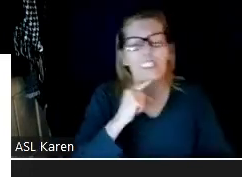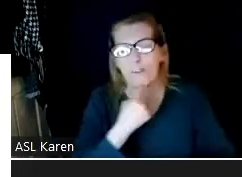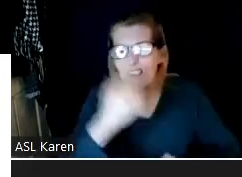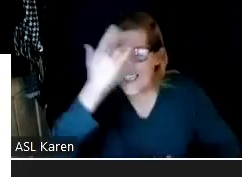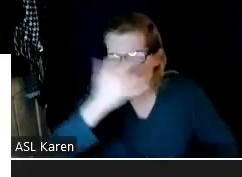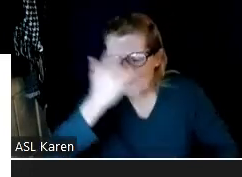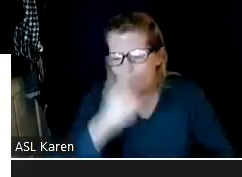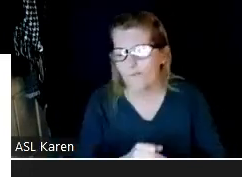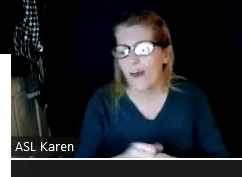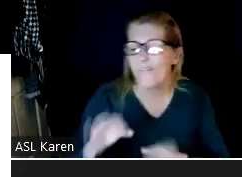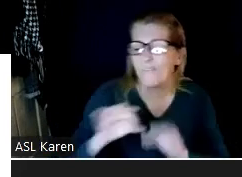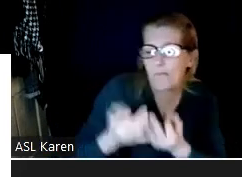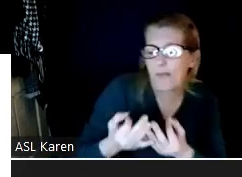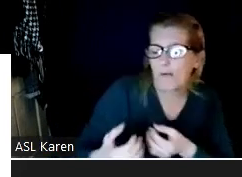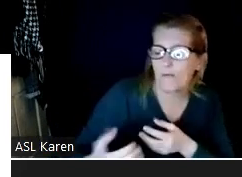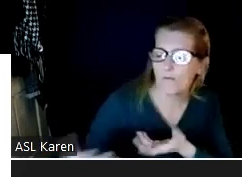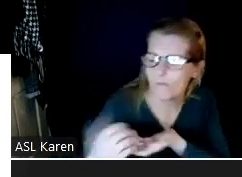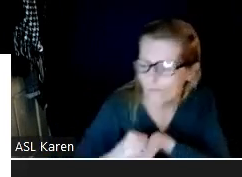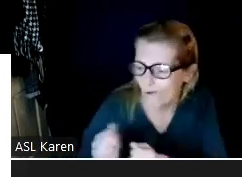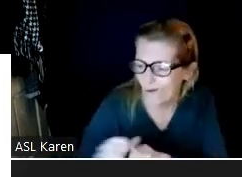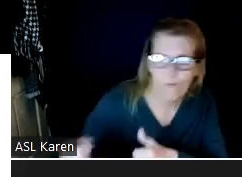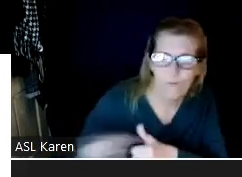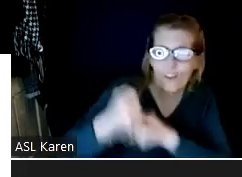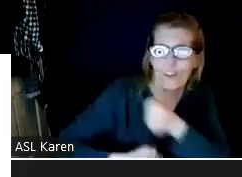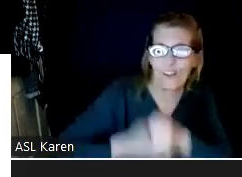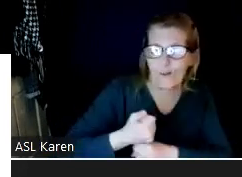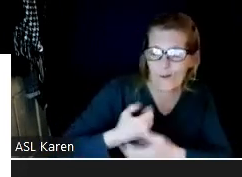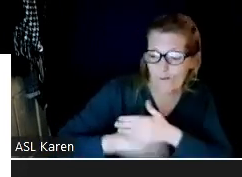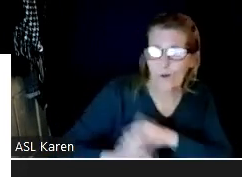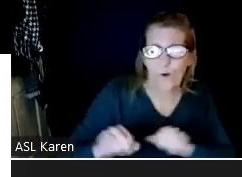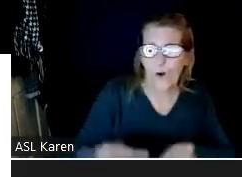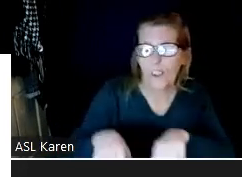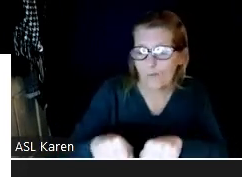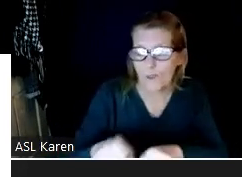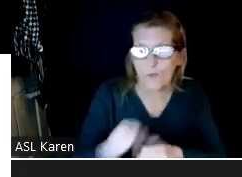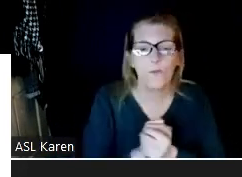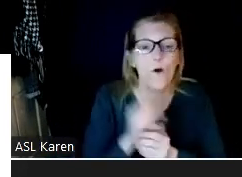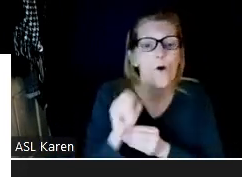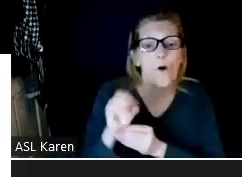Family bonding with a child during their first year of birth or adoption, or safely for victims